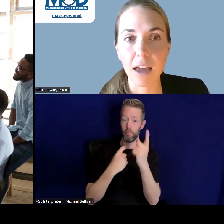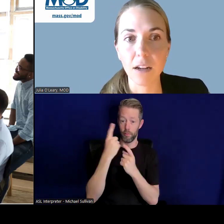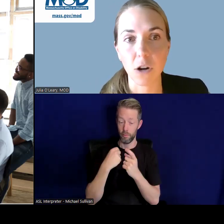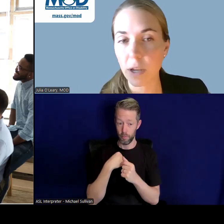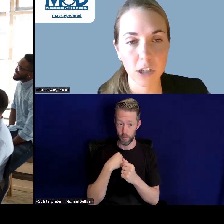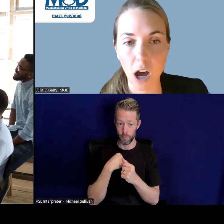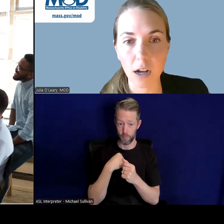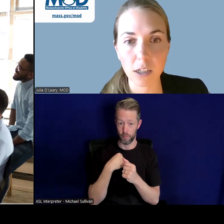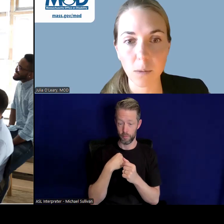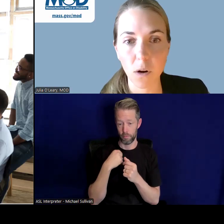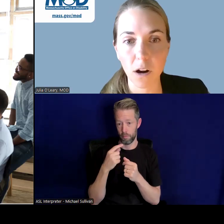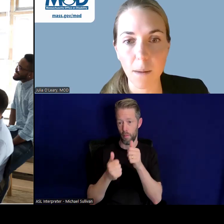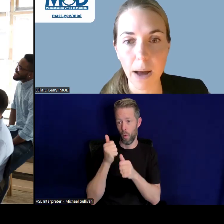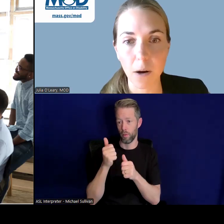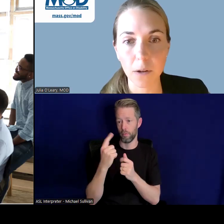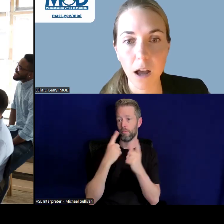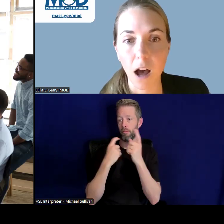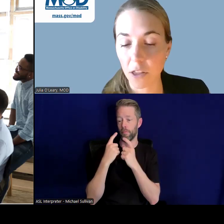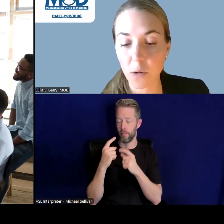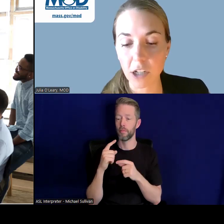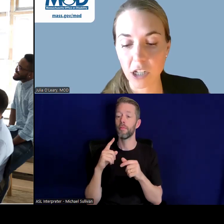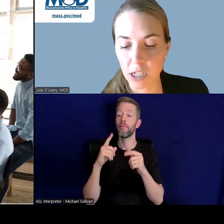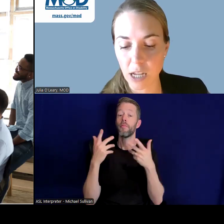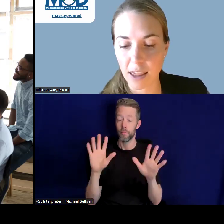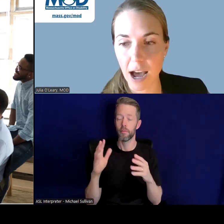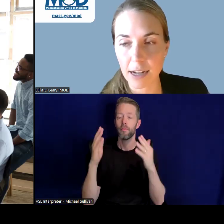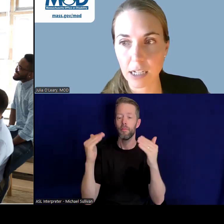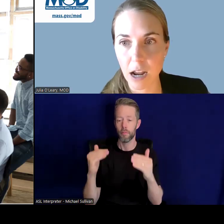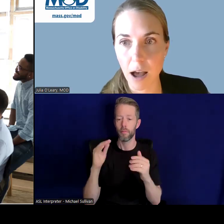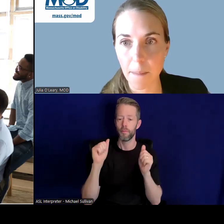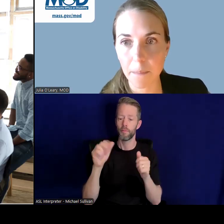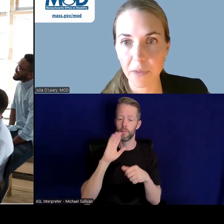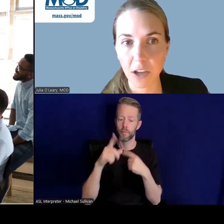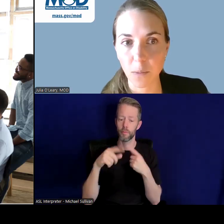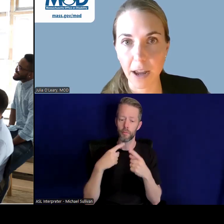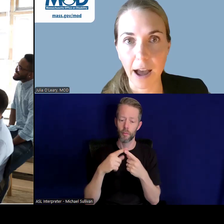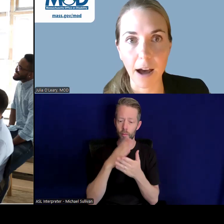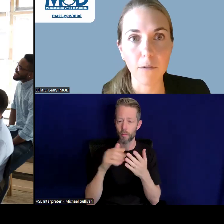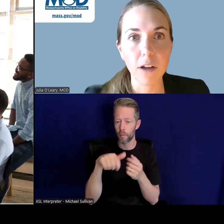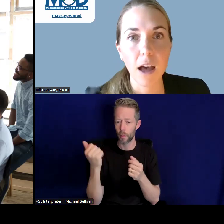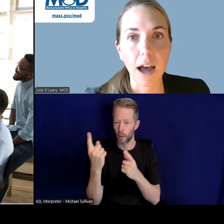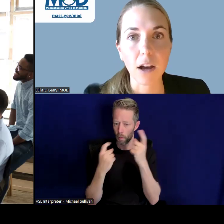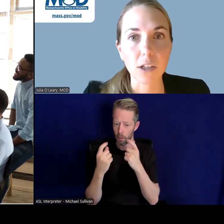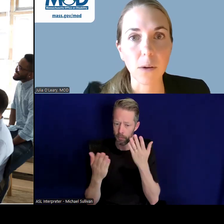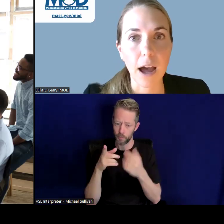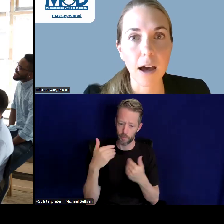frequently, and then you know, we can talk some more about other questions that you might have.